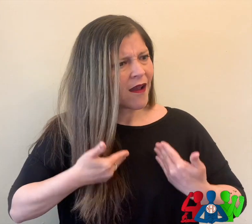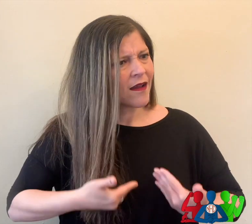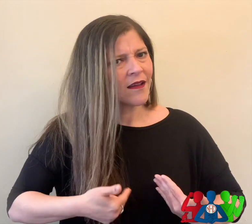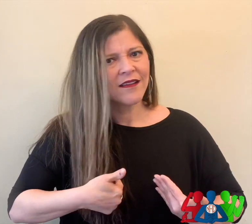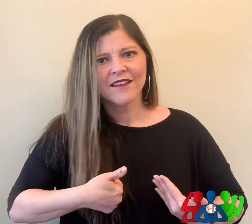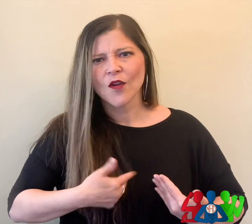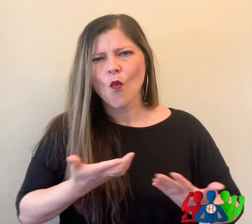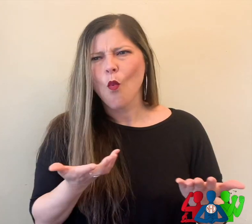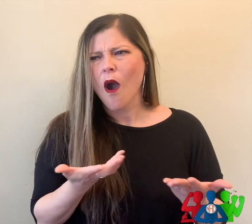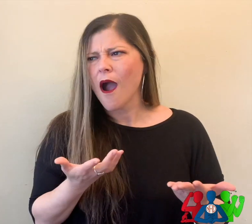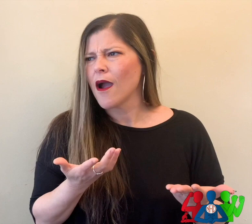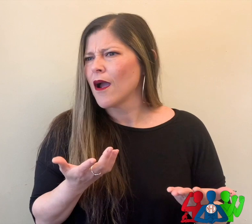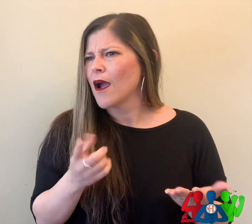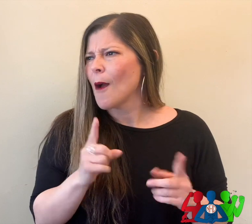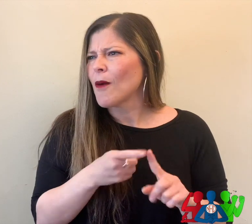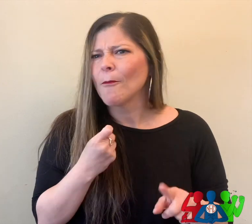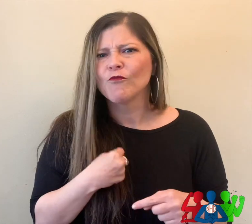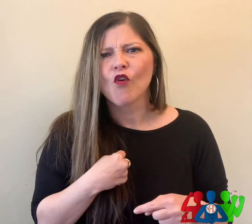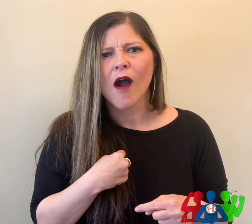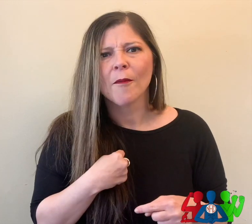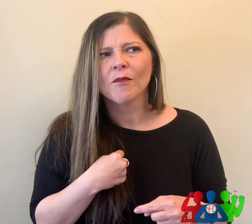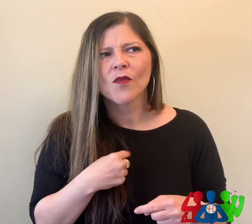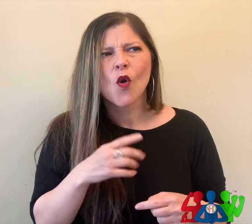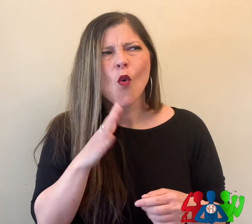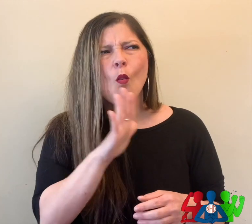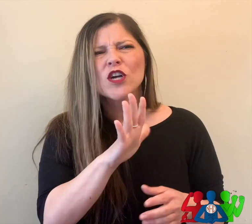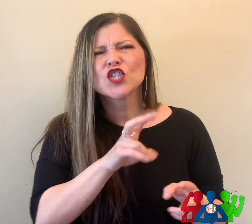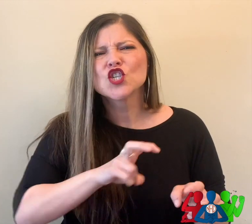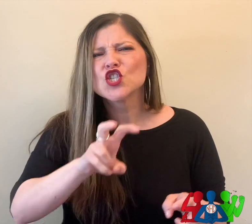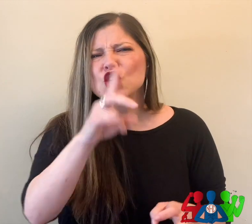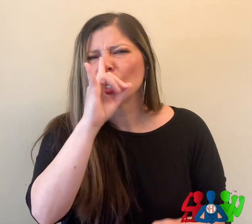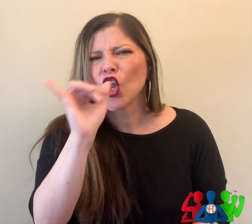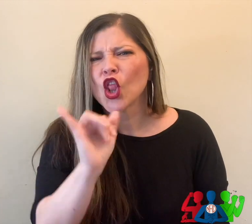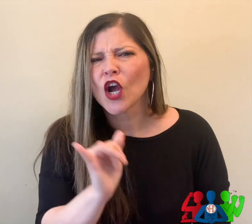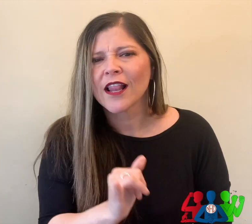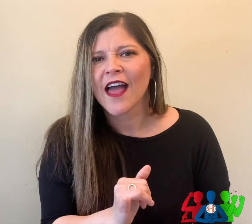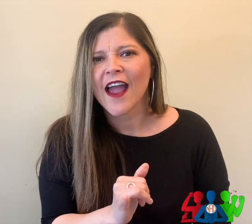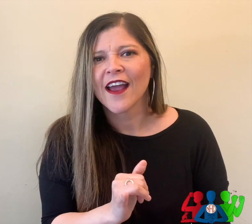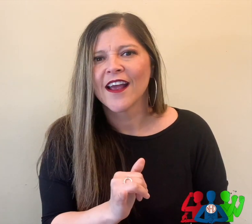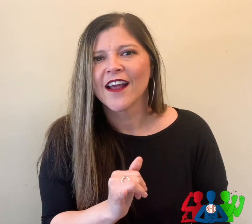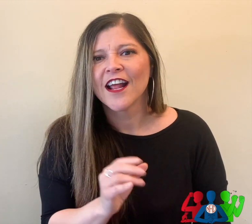they can learn about their own identity as a deaf or hard-of-hearing person, where